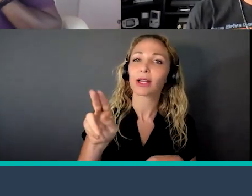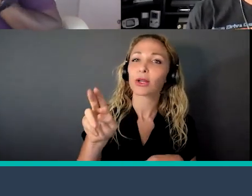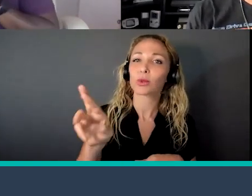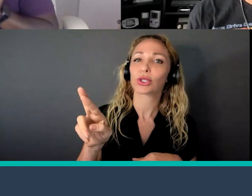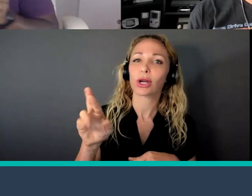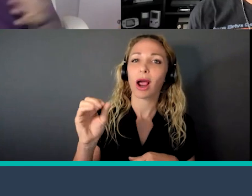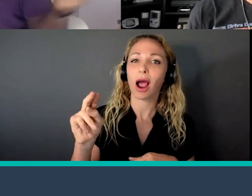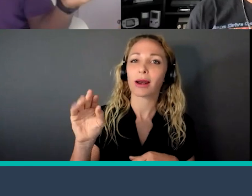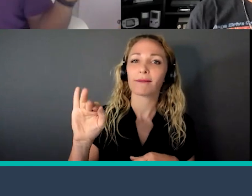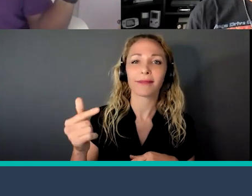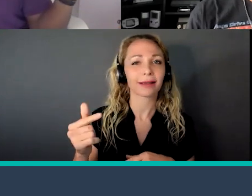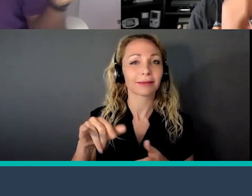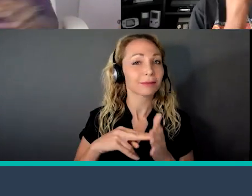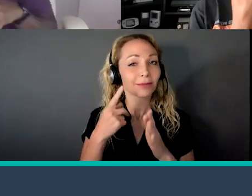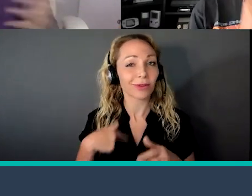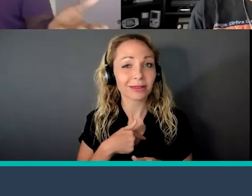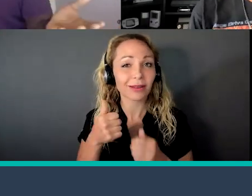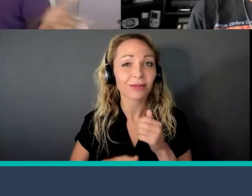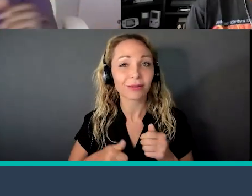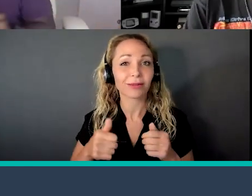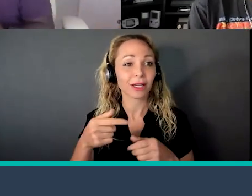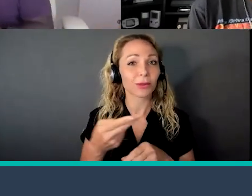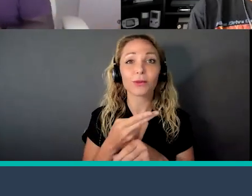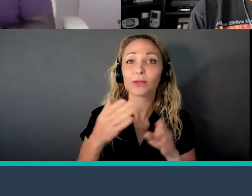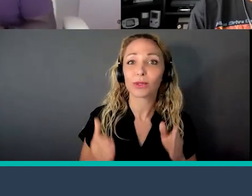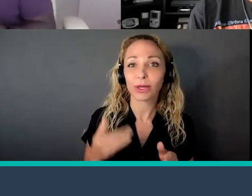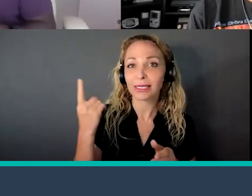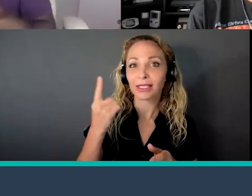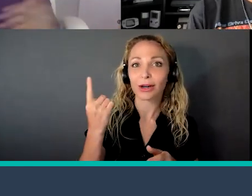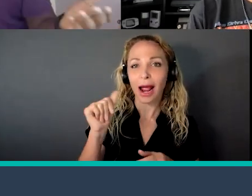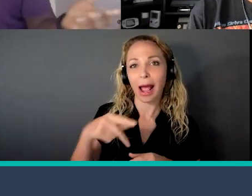HAVE A TABLE CALLED @ USER CONFIG.